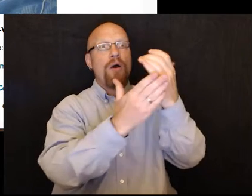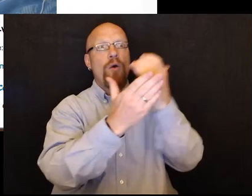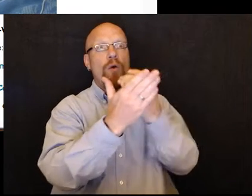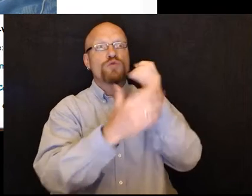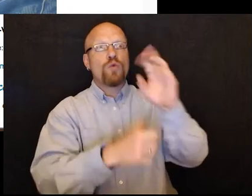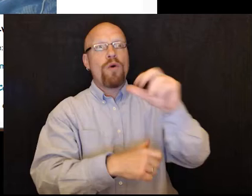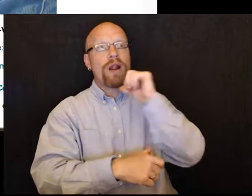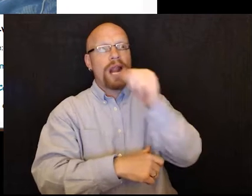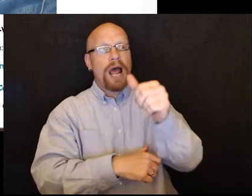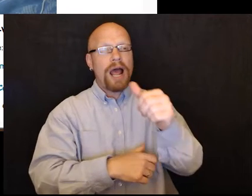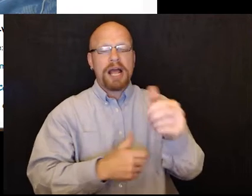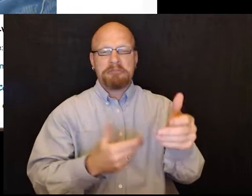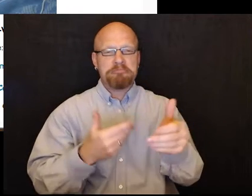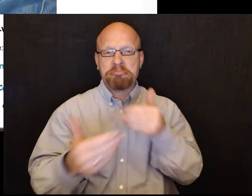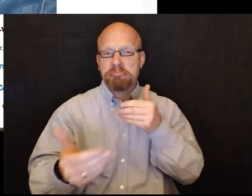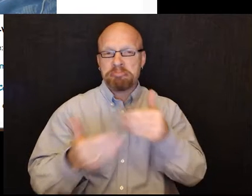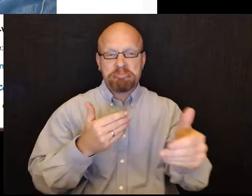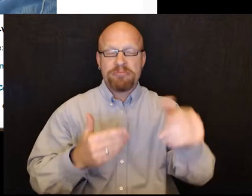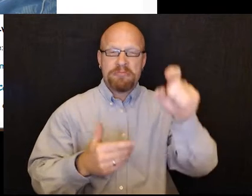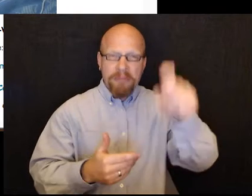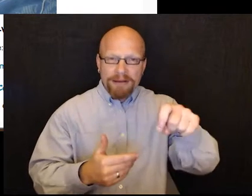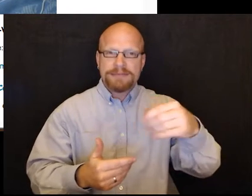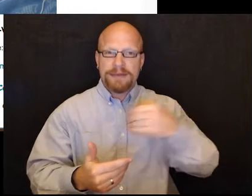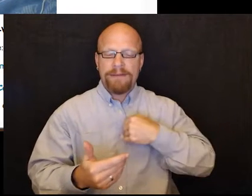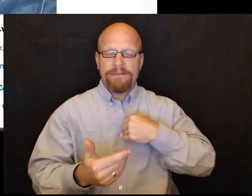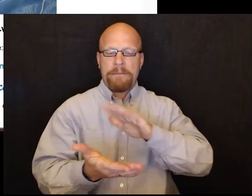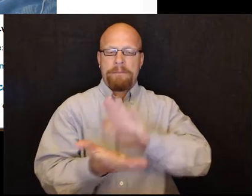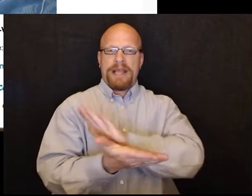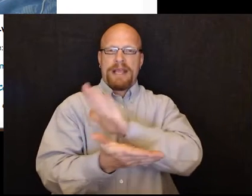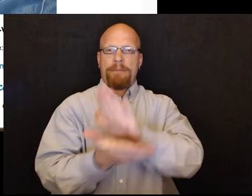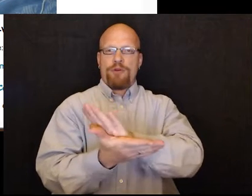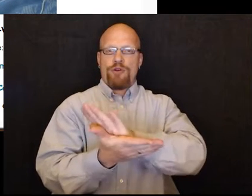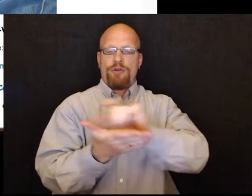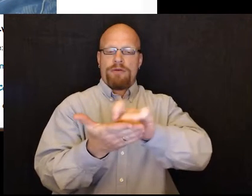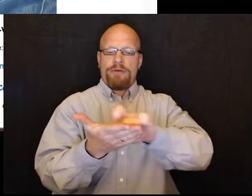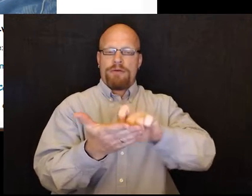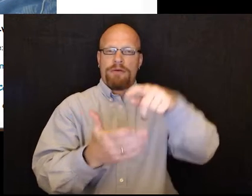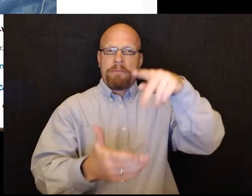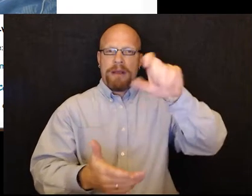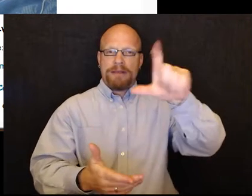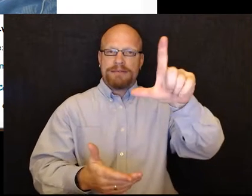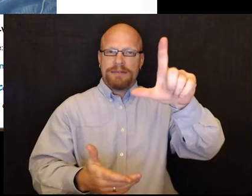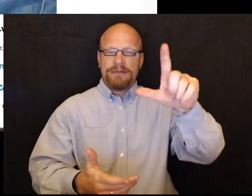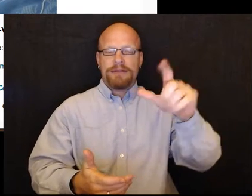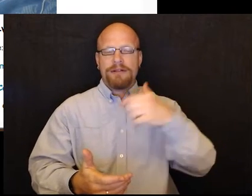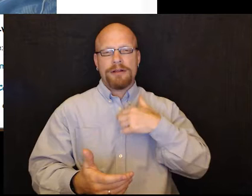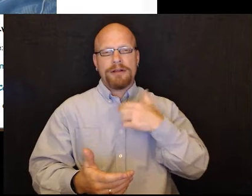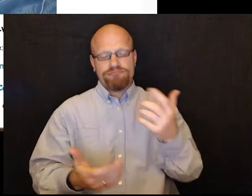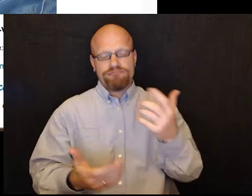for a math course... whether it's an online course or not you have to have paper and pencil